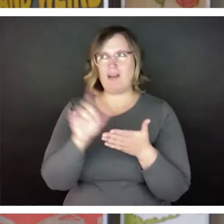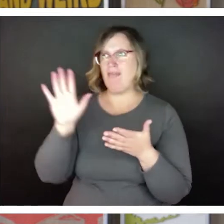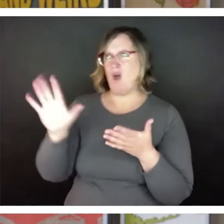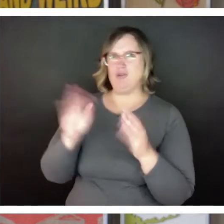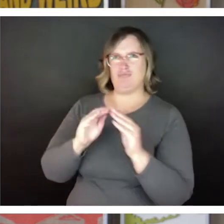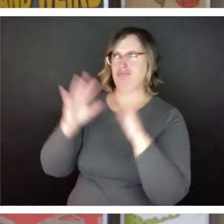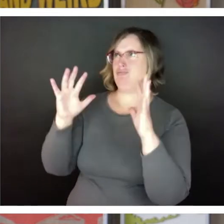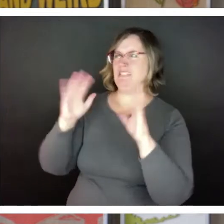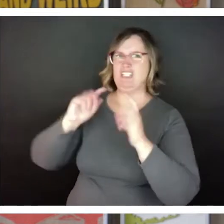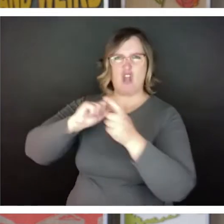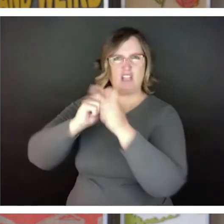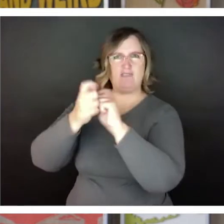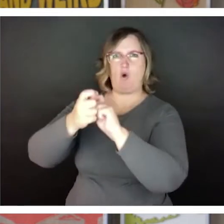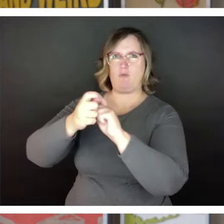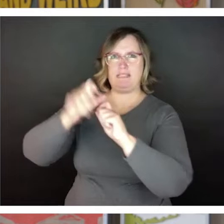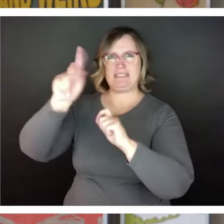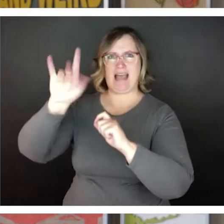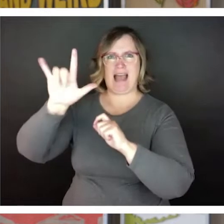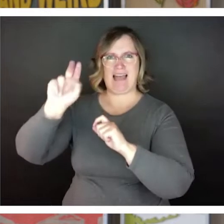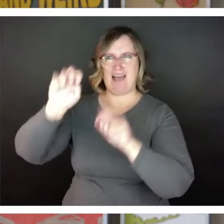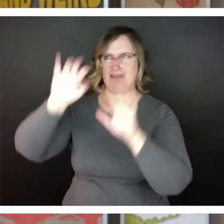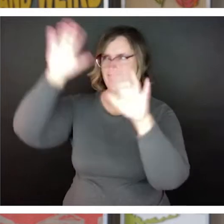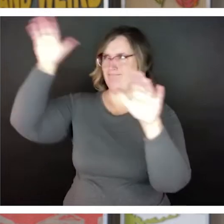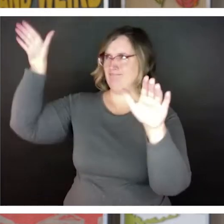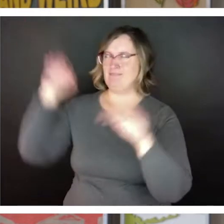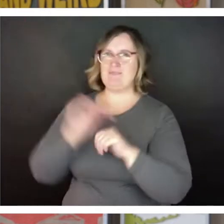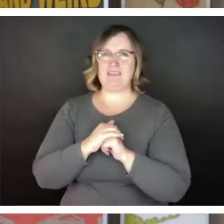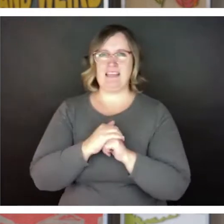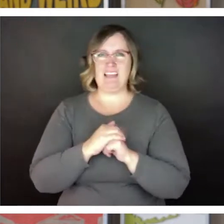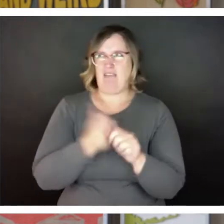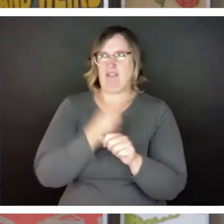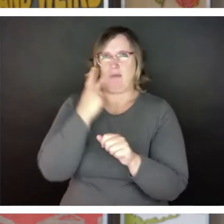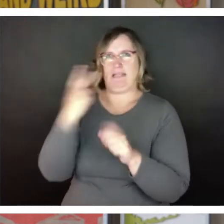Every time I look at structures like these I see more than rock and stone.